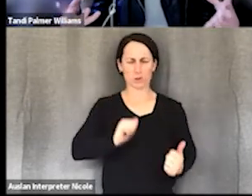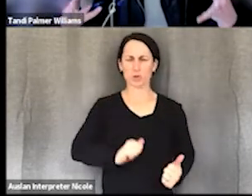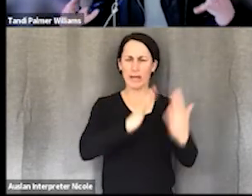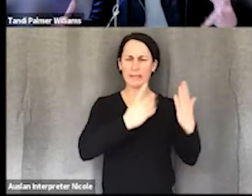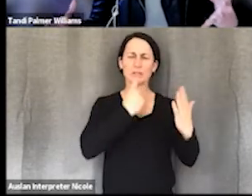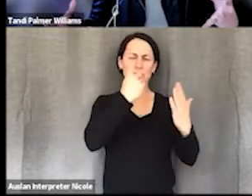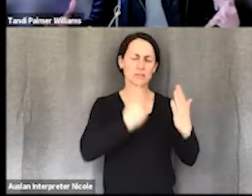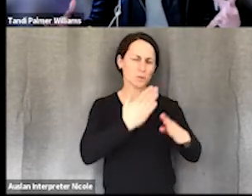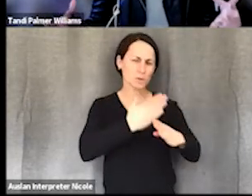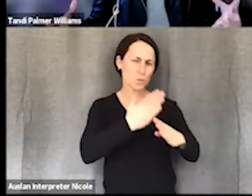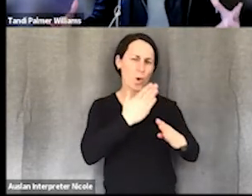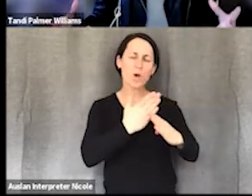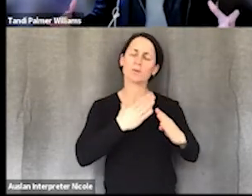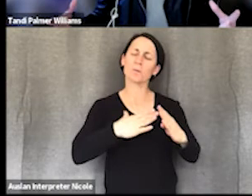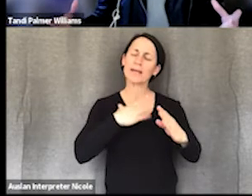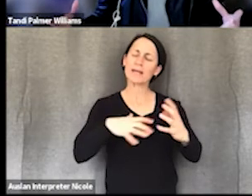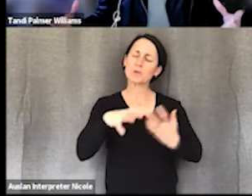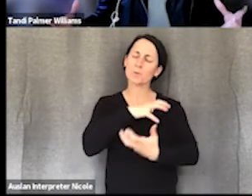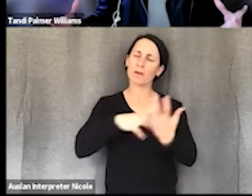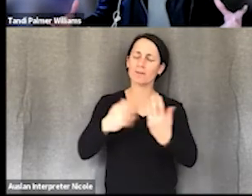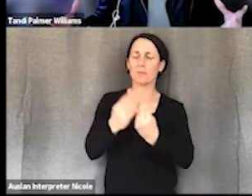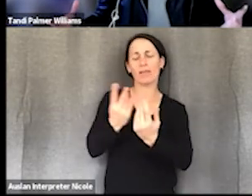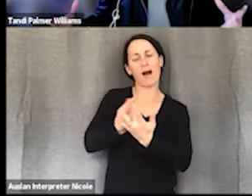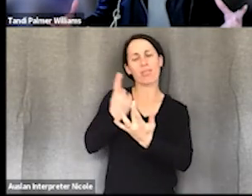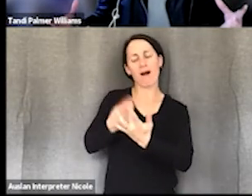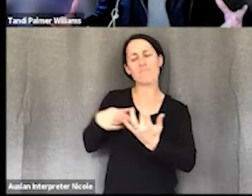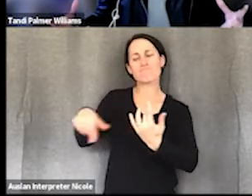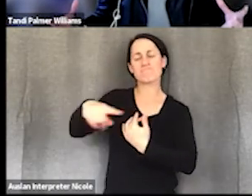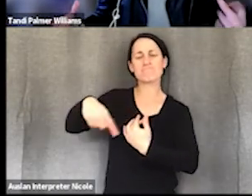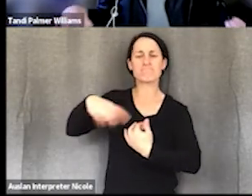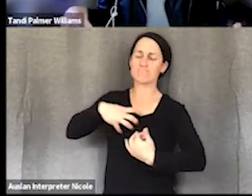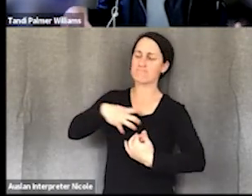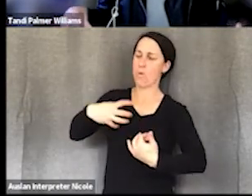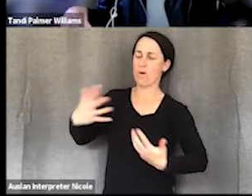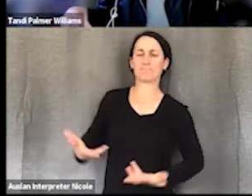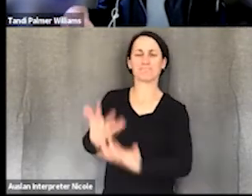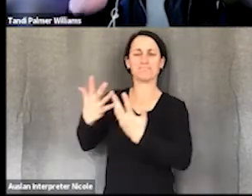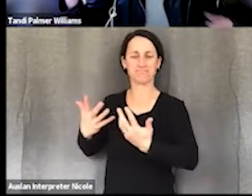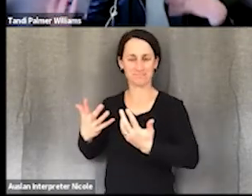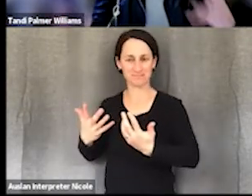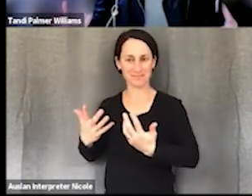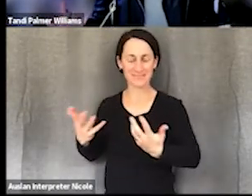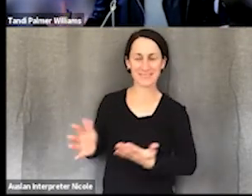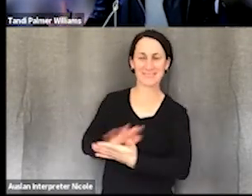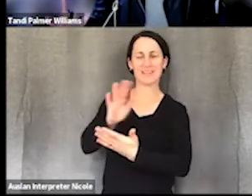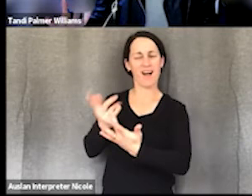strategicically and we can think about how to bring out potential other angles of an